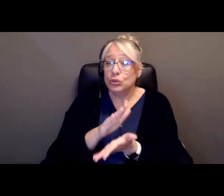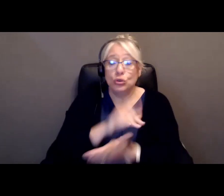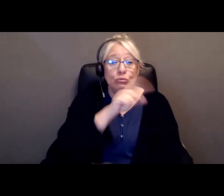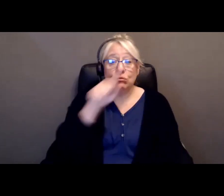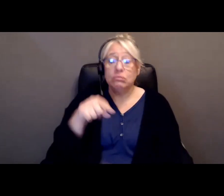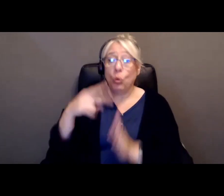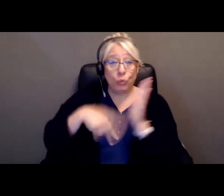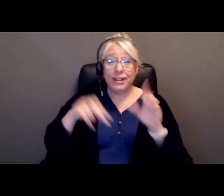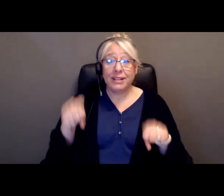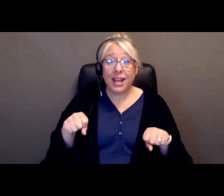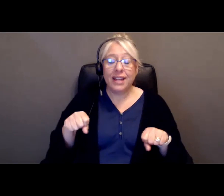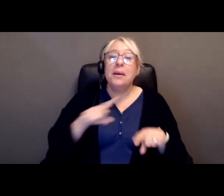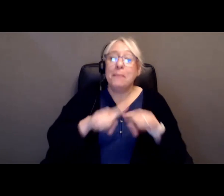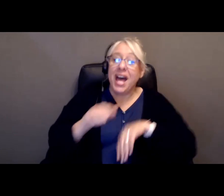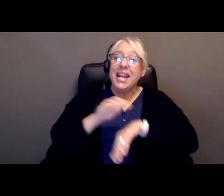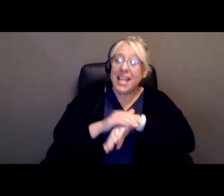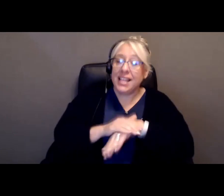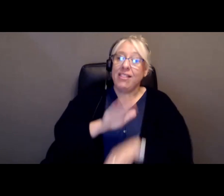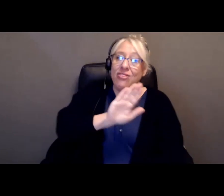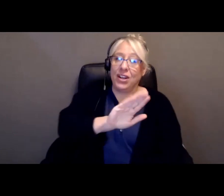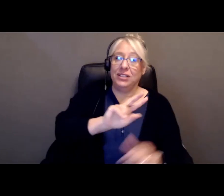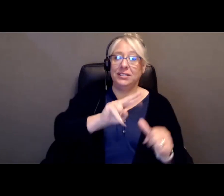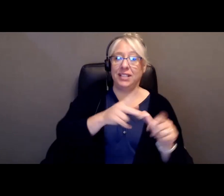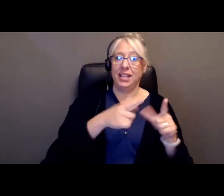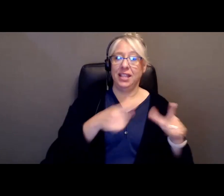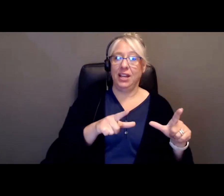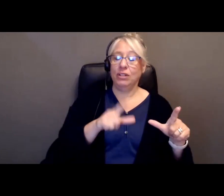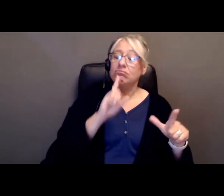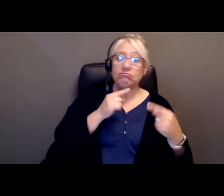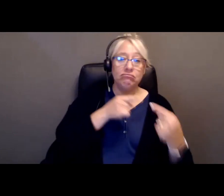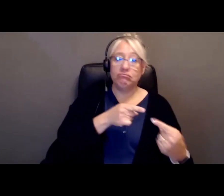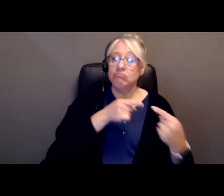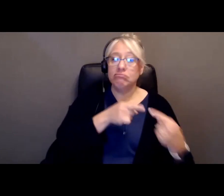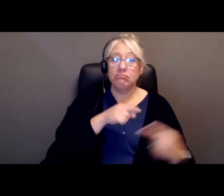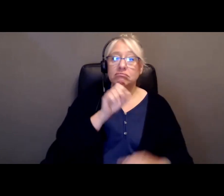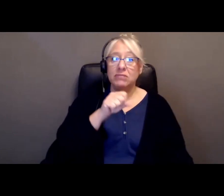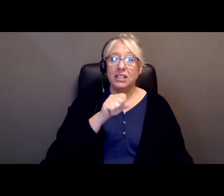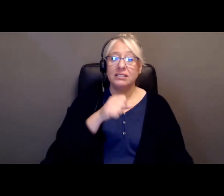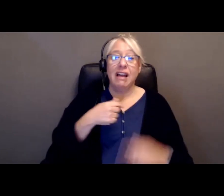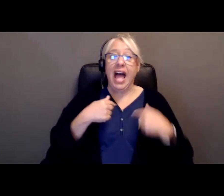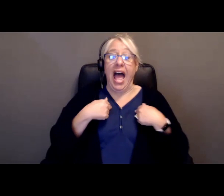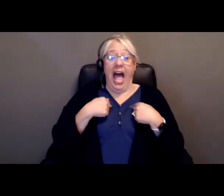But English is their second language. So it is a struggle. And I can't take ASL, and I can't put it